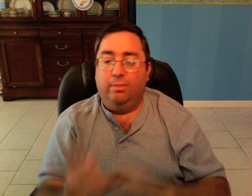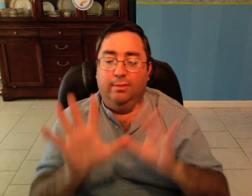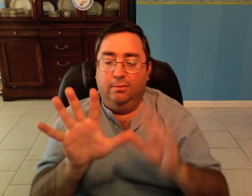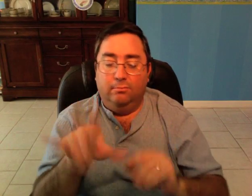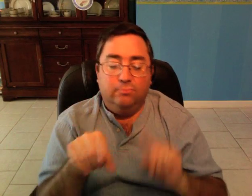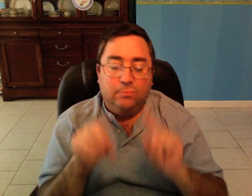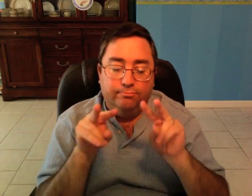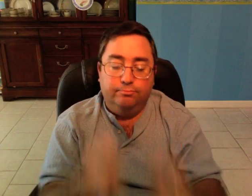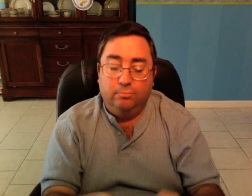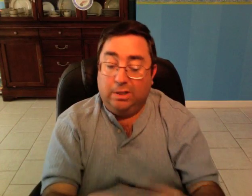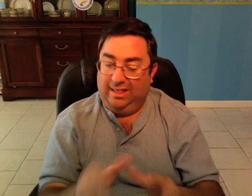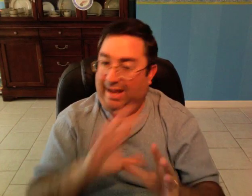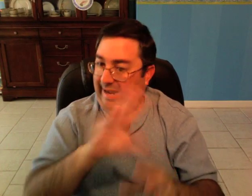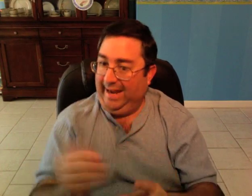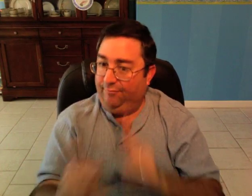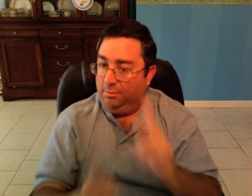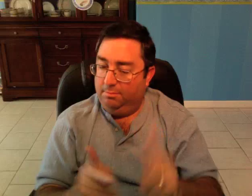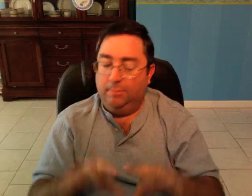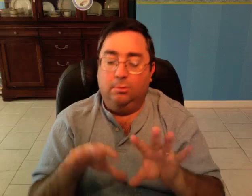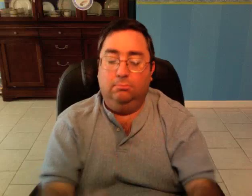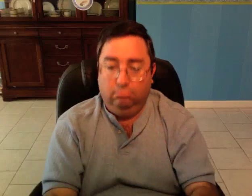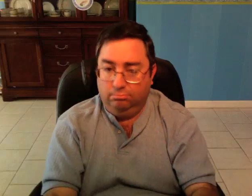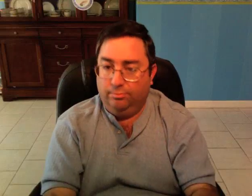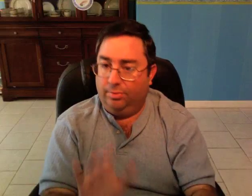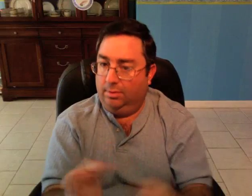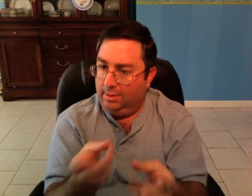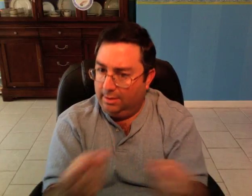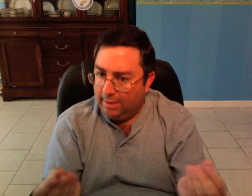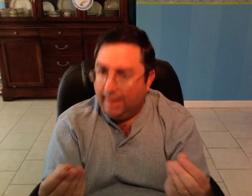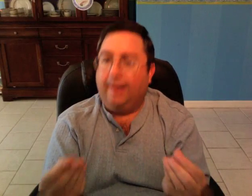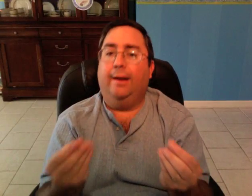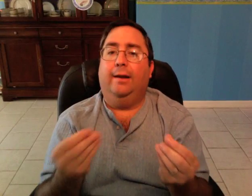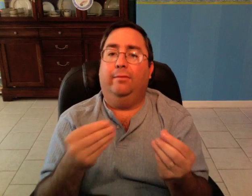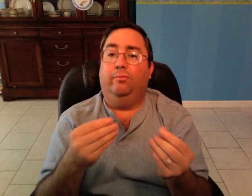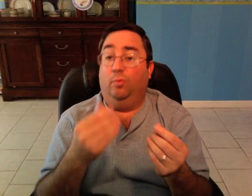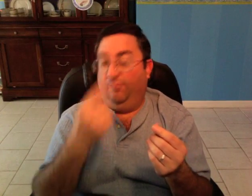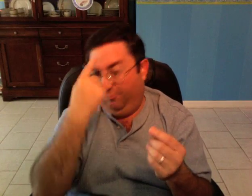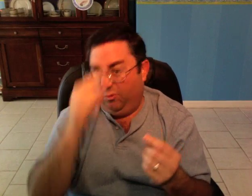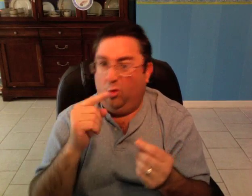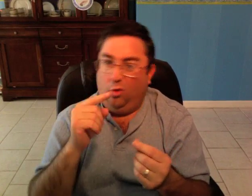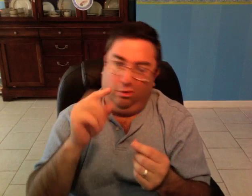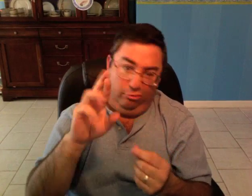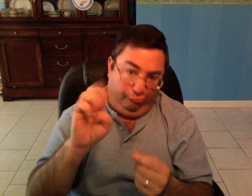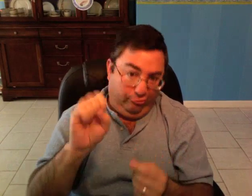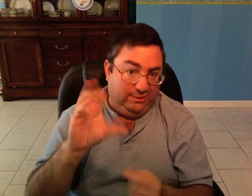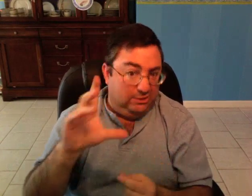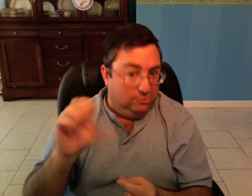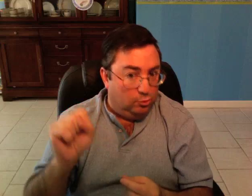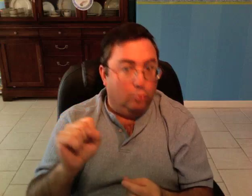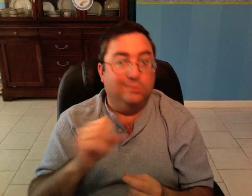and took the land for its resources, such as